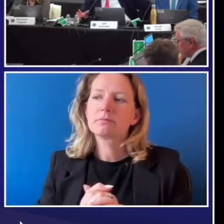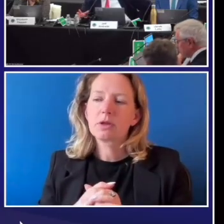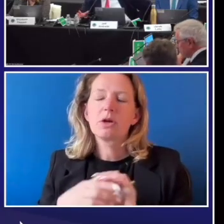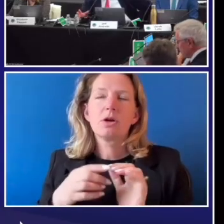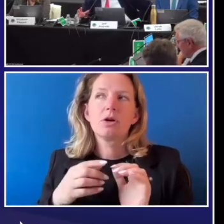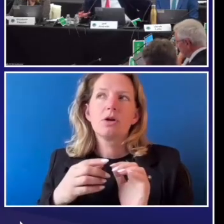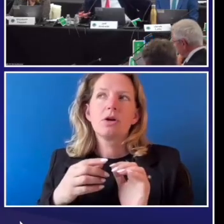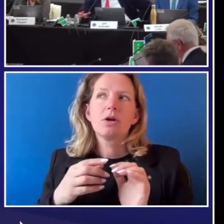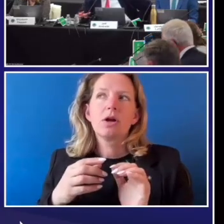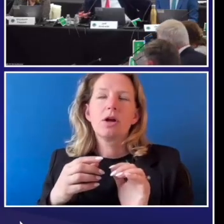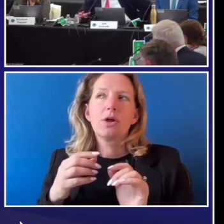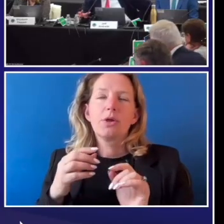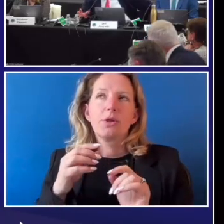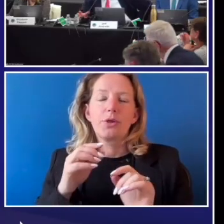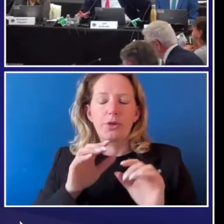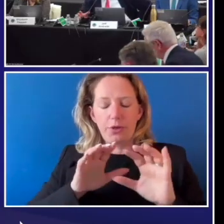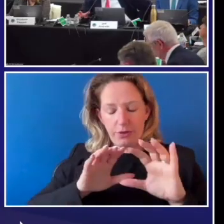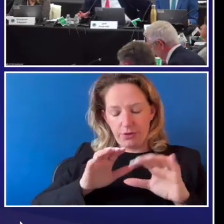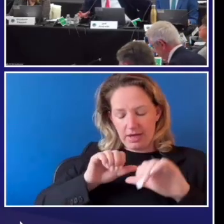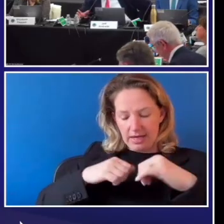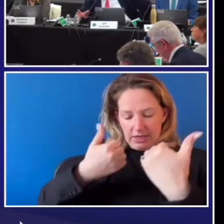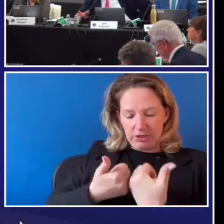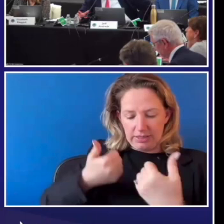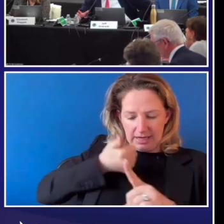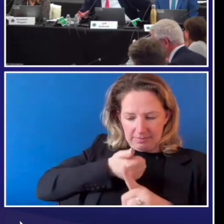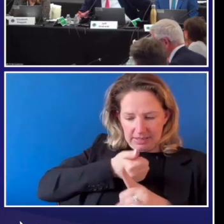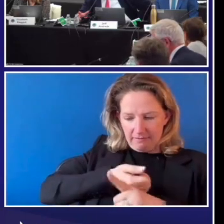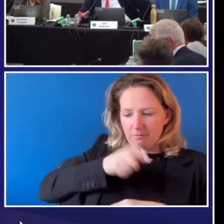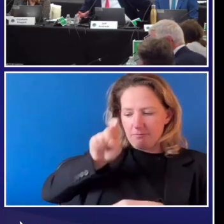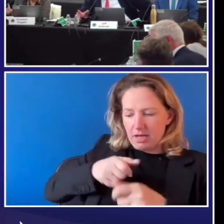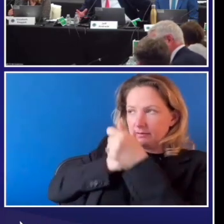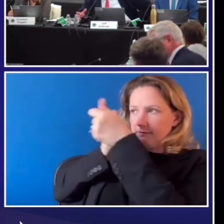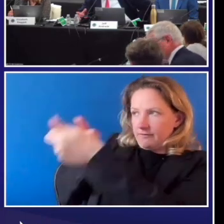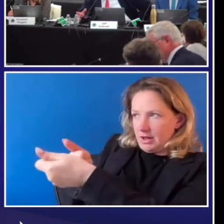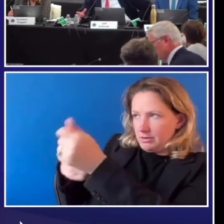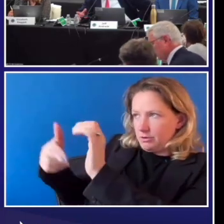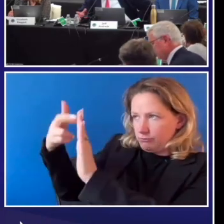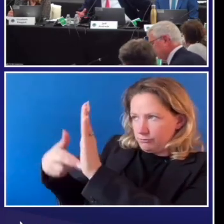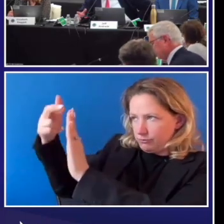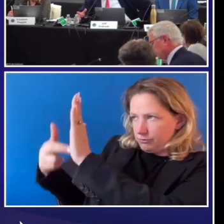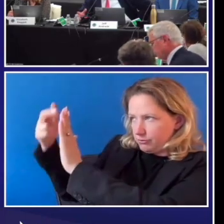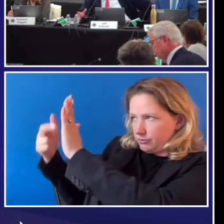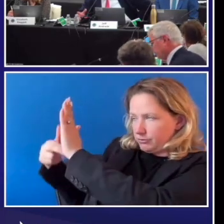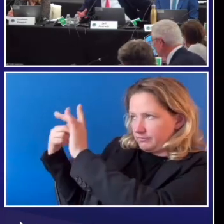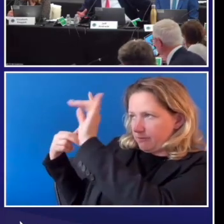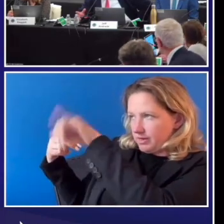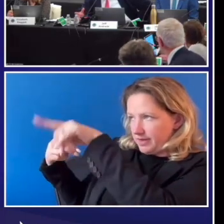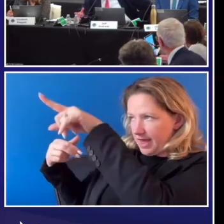entities to be making the policy that they are being subjected to.